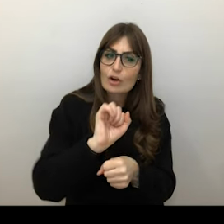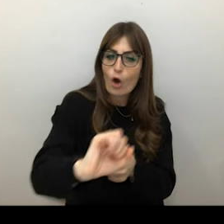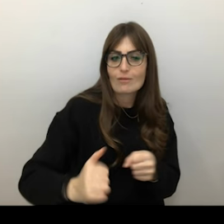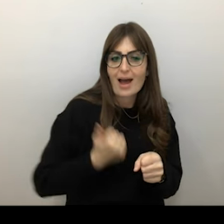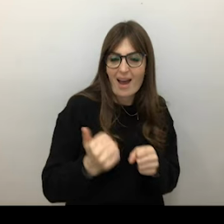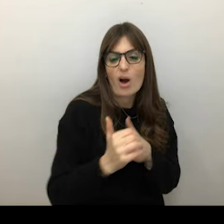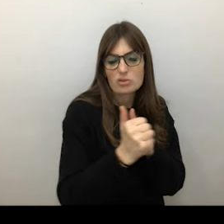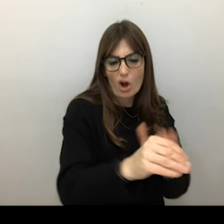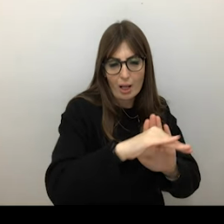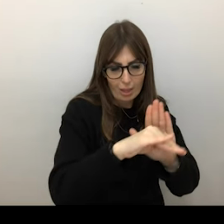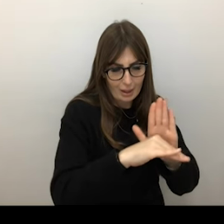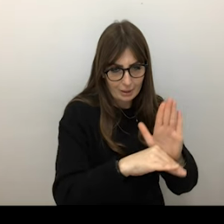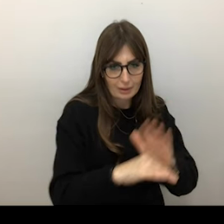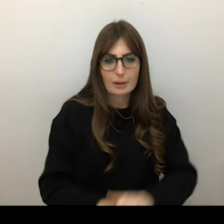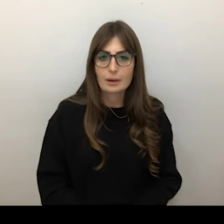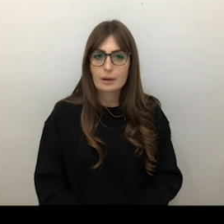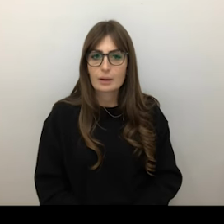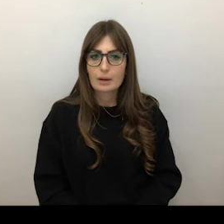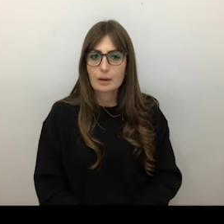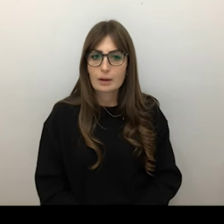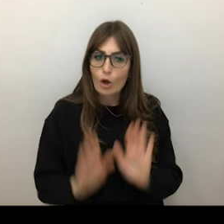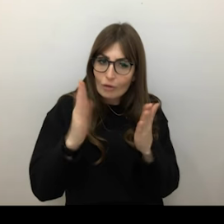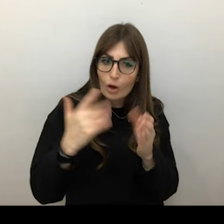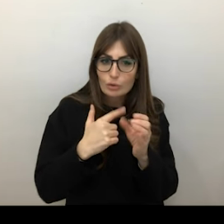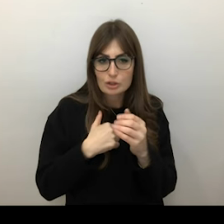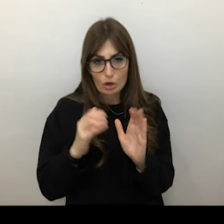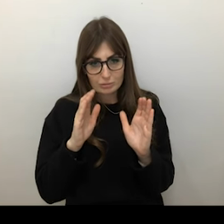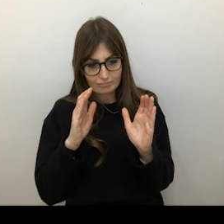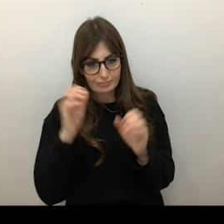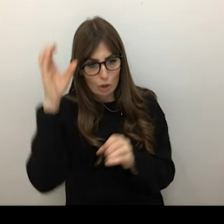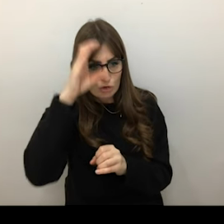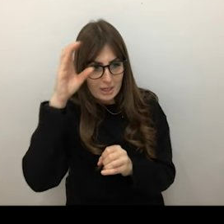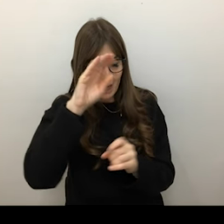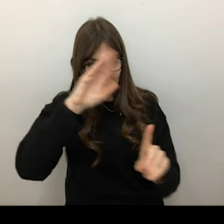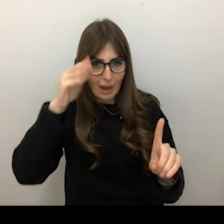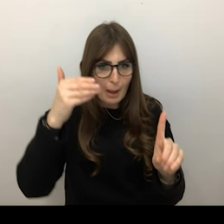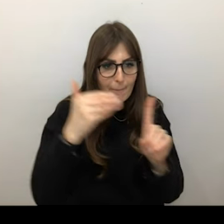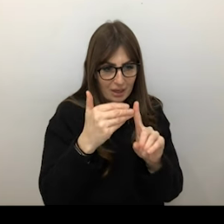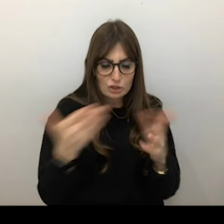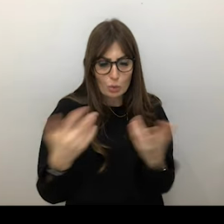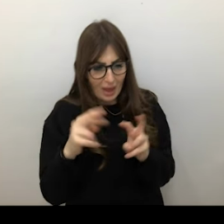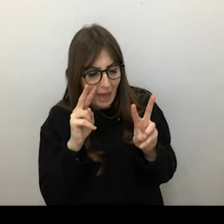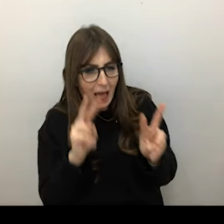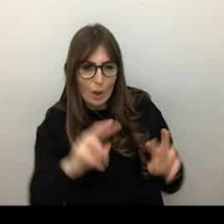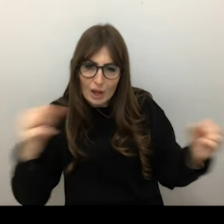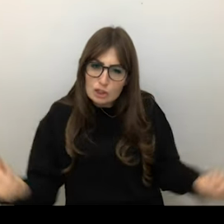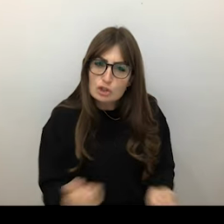So, quality will focus on creative ambition. This is where advisors will look at the strength of